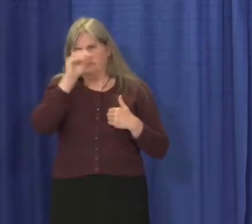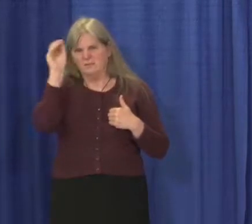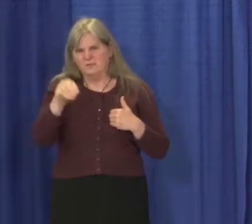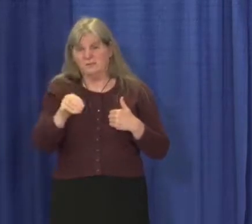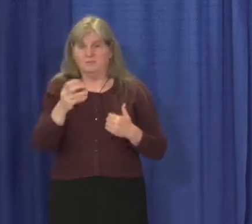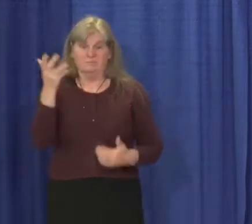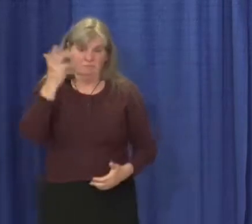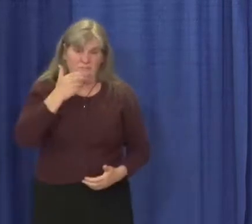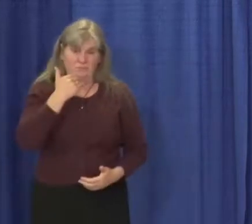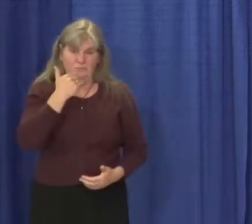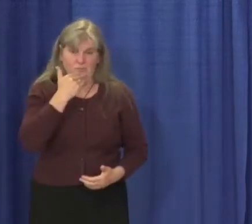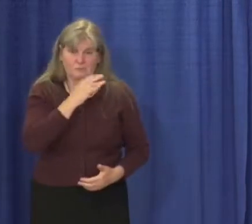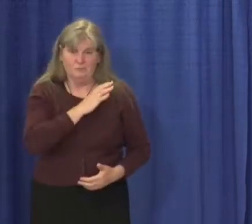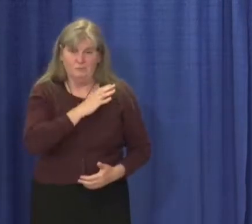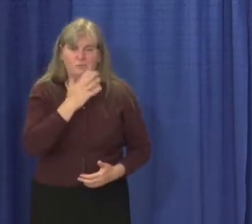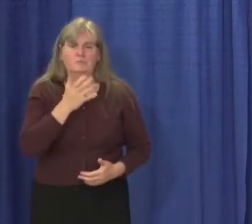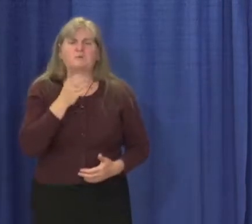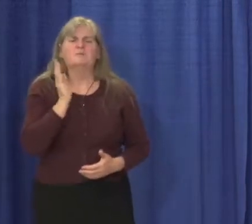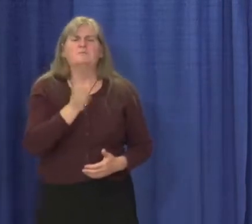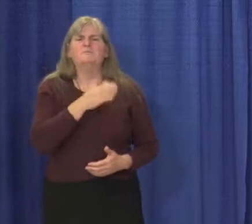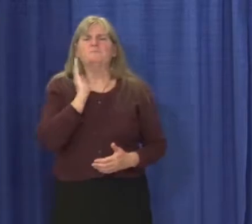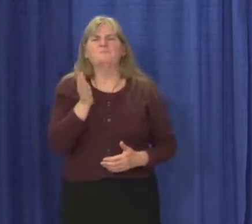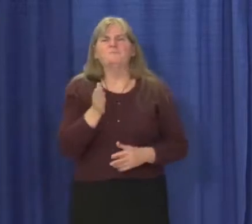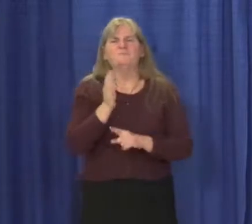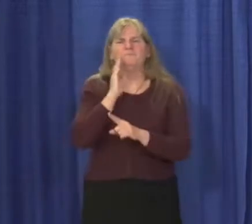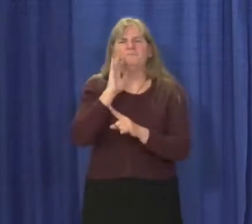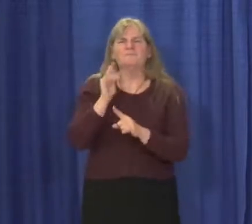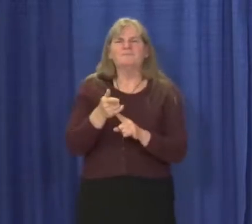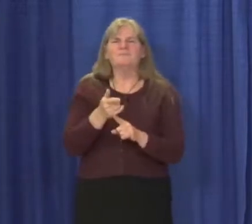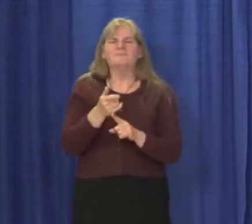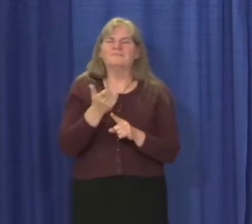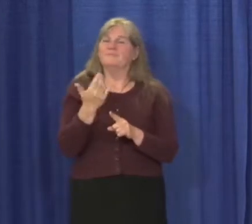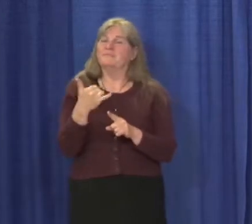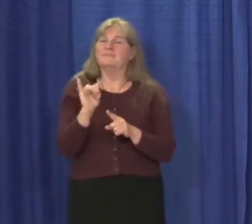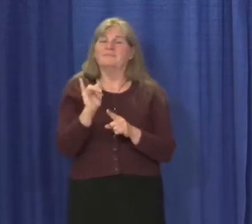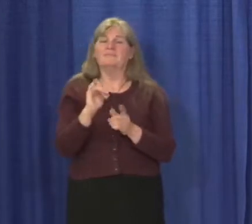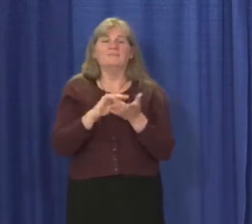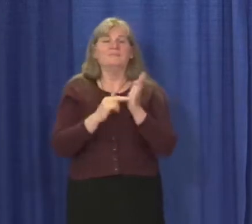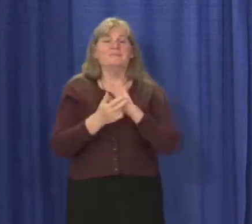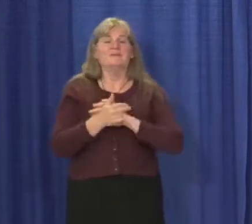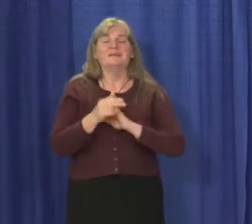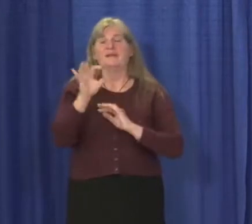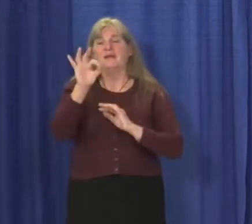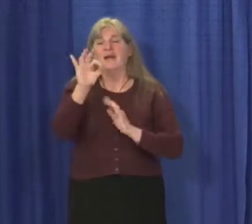Fantastic progress. That still means about 9,000